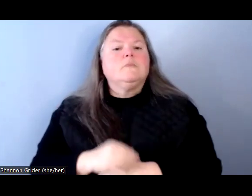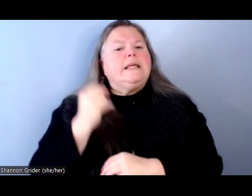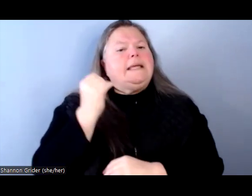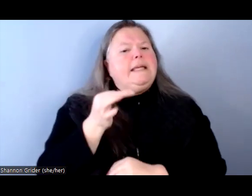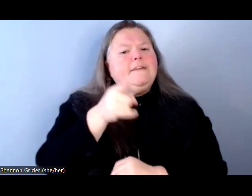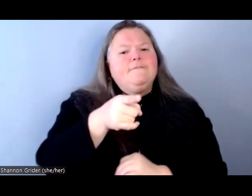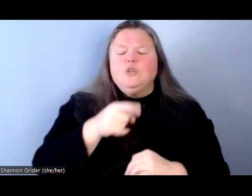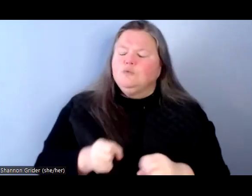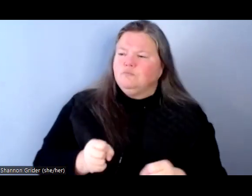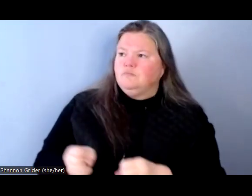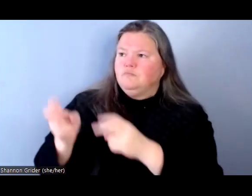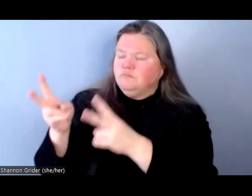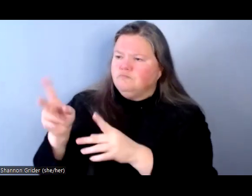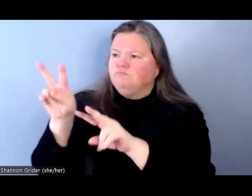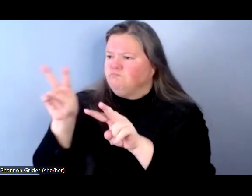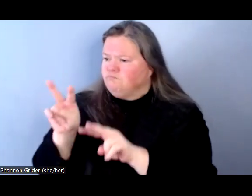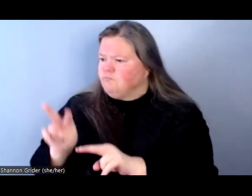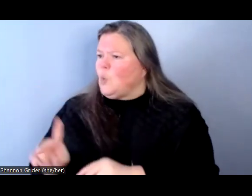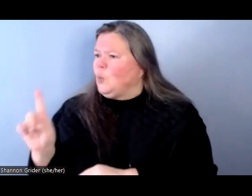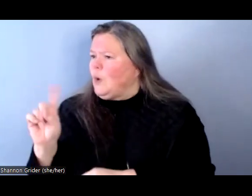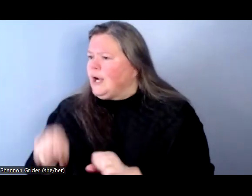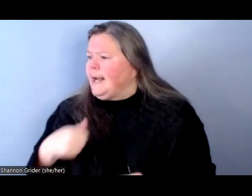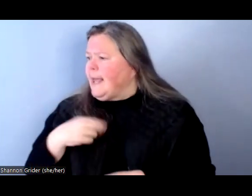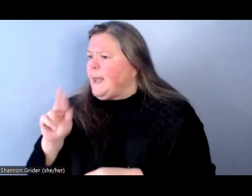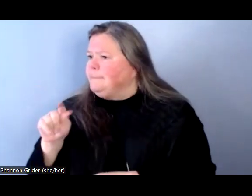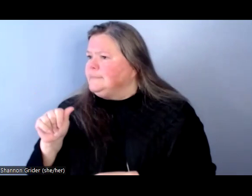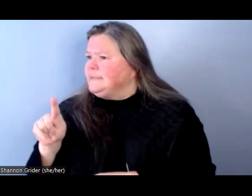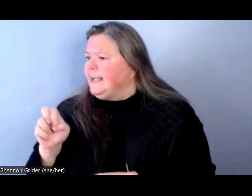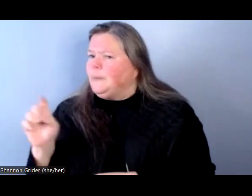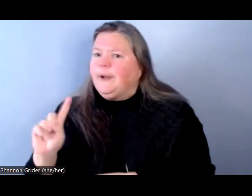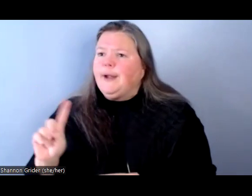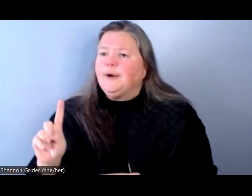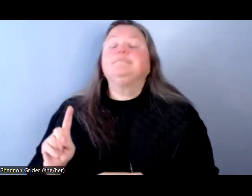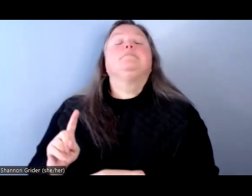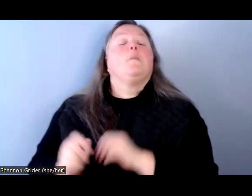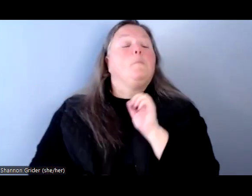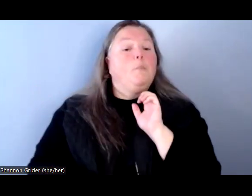If you ever need to update this information, you can update